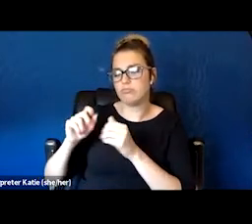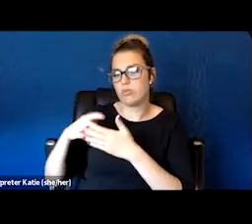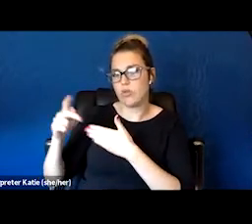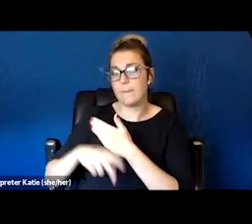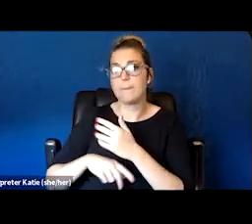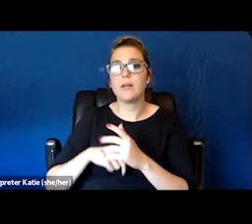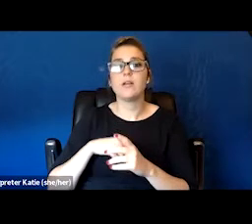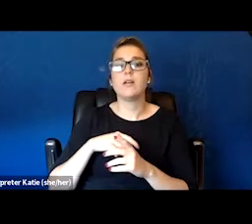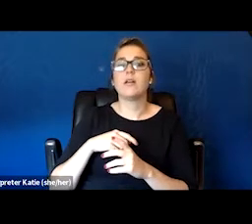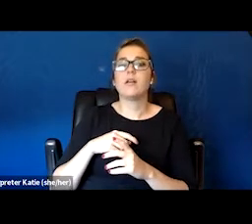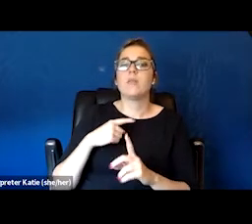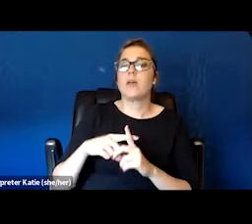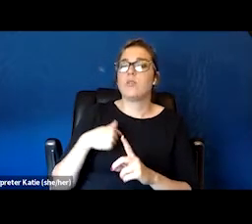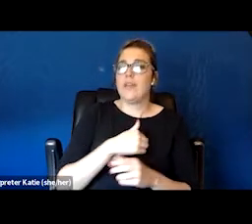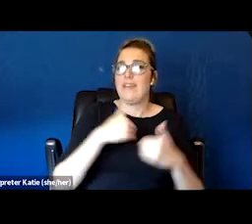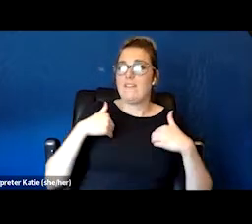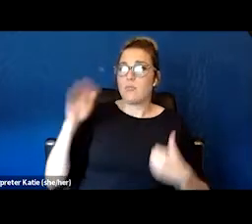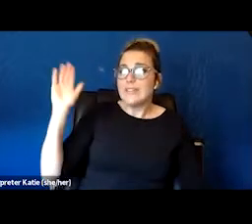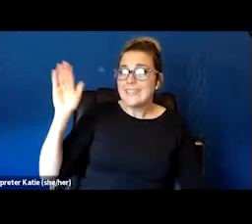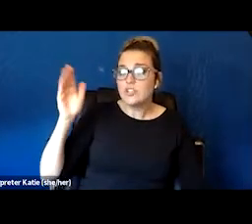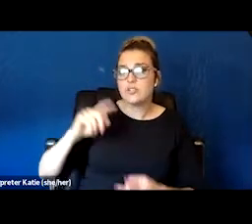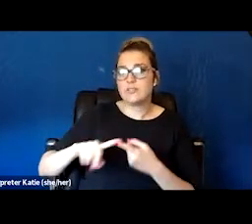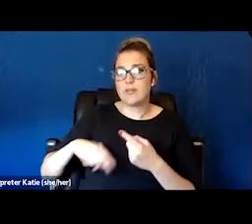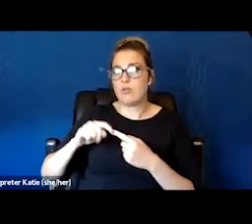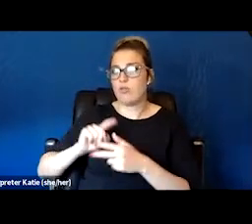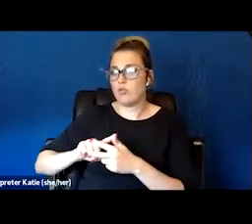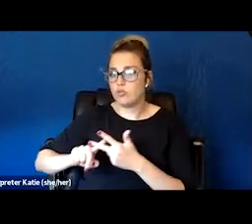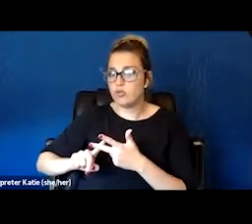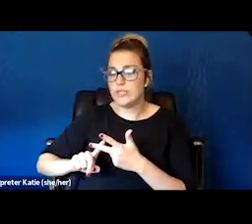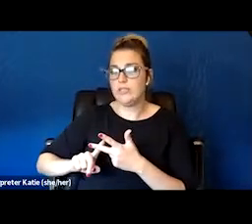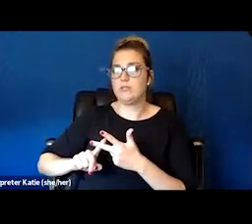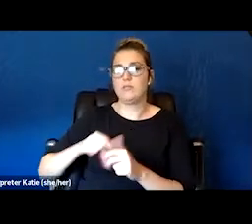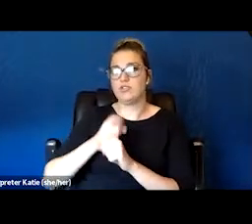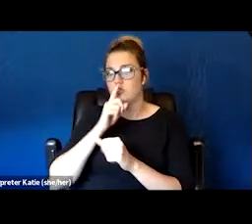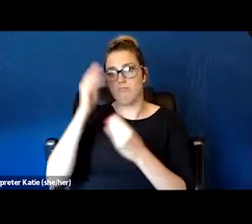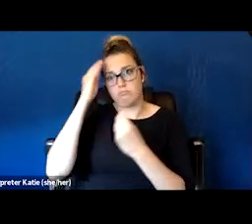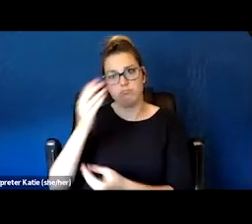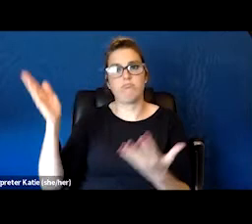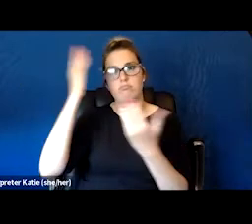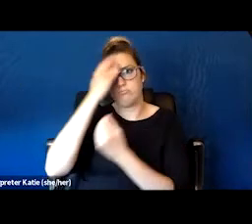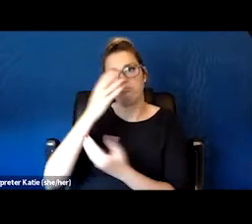to talk about those access points and make sure that they're educating people that they're serving on how they can access Coordinated Entry,